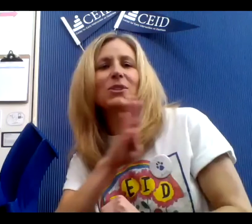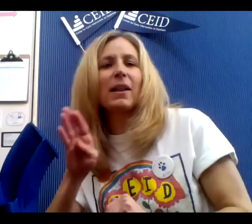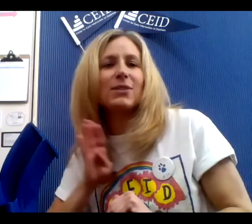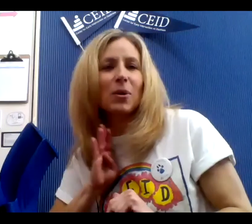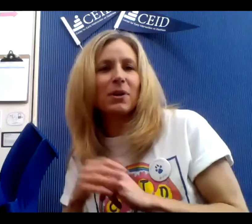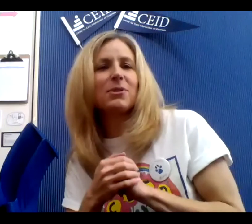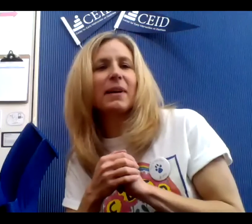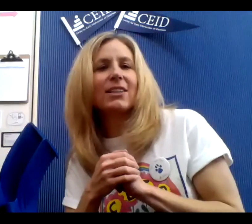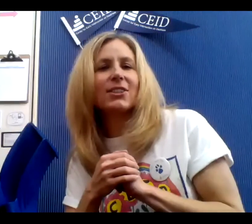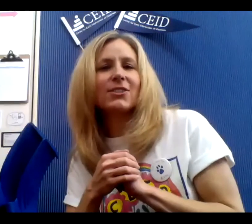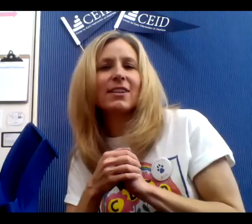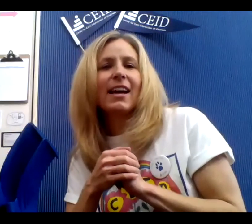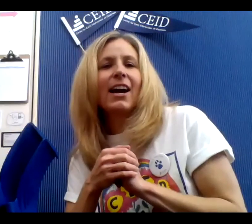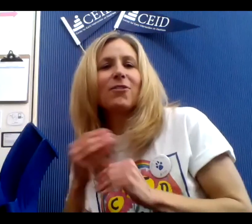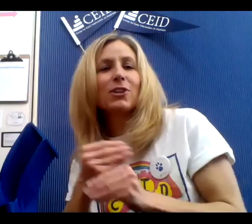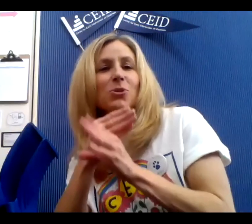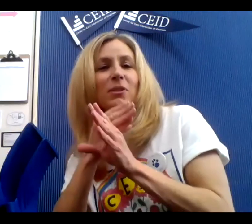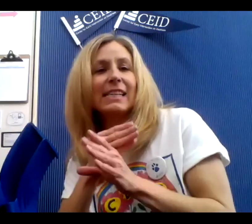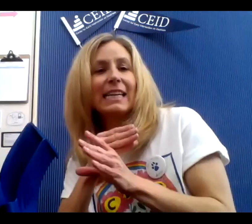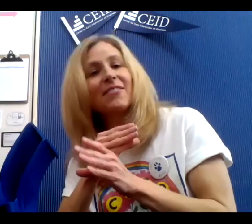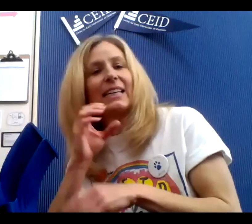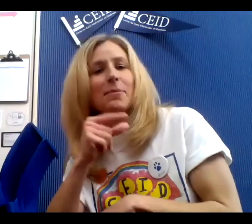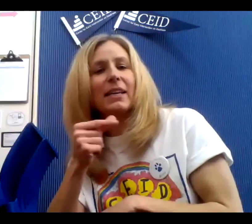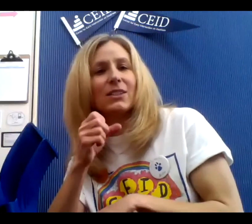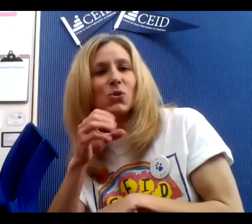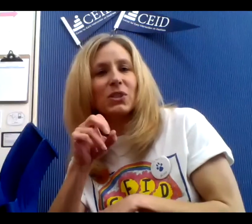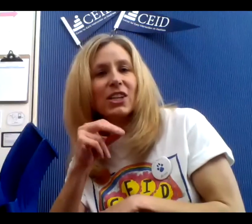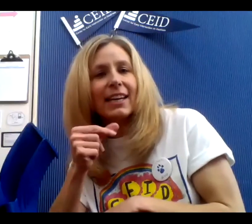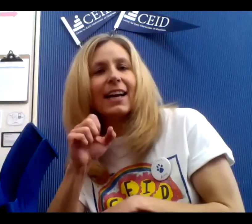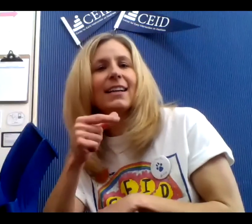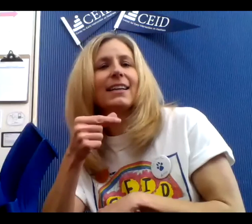As well as our board of directors, our virtual CEID event committee is Georgina,